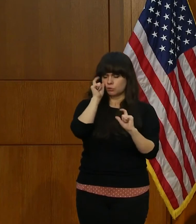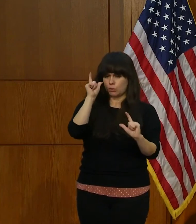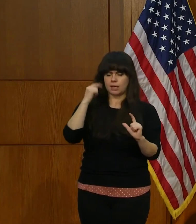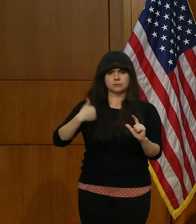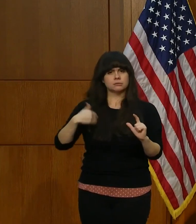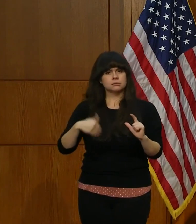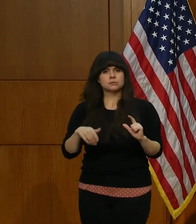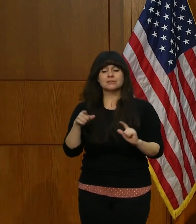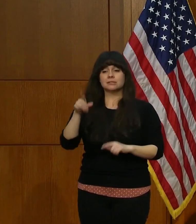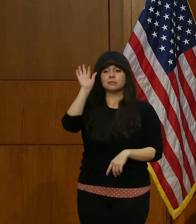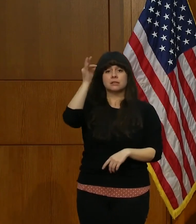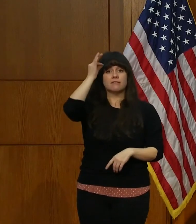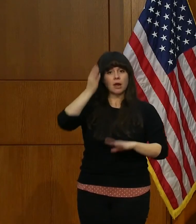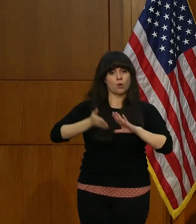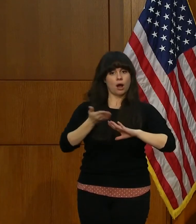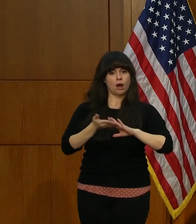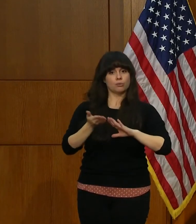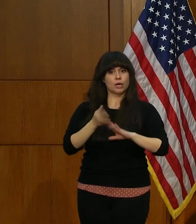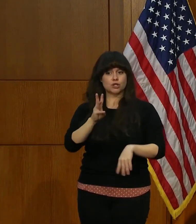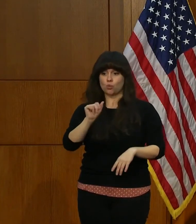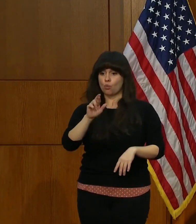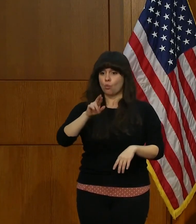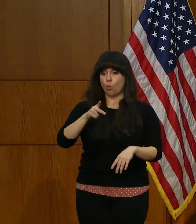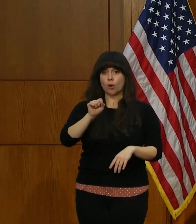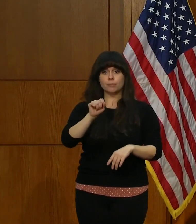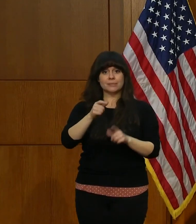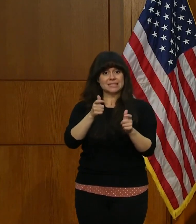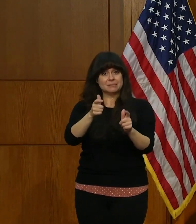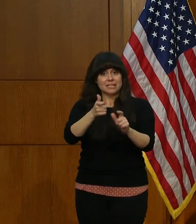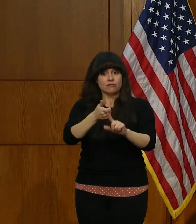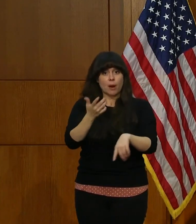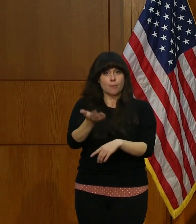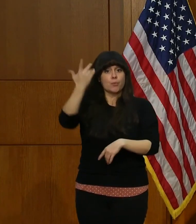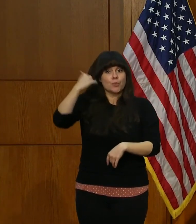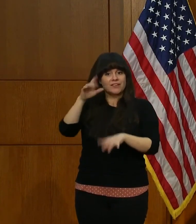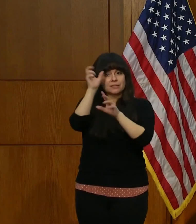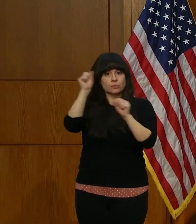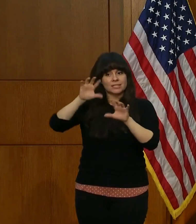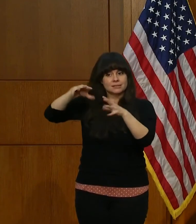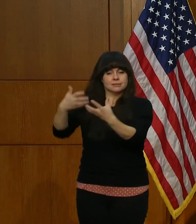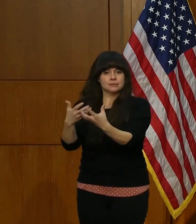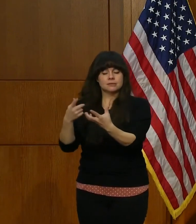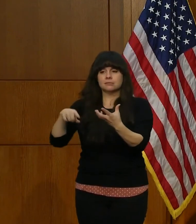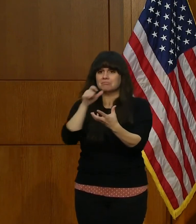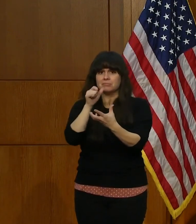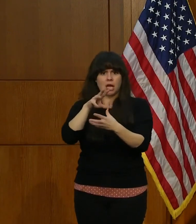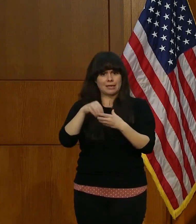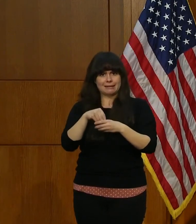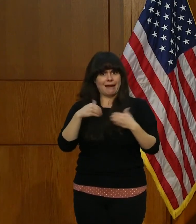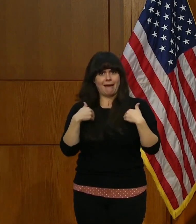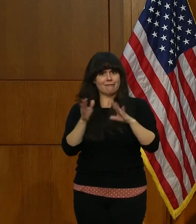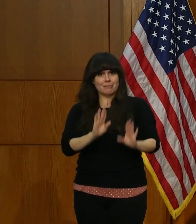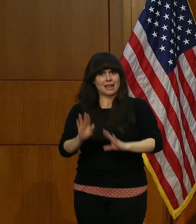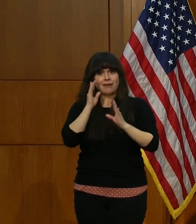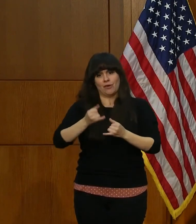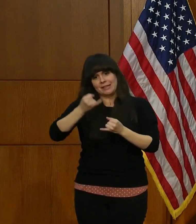OBSERVATIONS COME TO MY MIND. FIRST, I WAS SURPRISED THAT THE FEDERAL OPERATION WARP SPEED IN